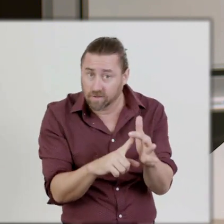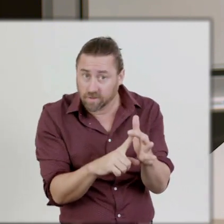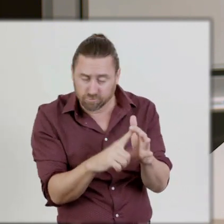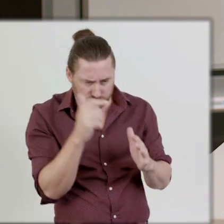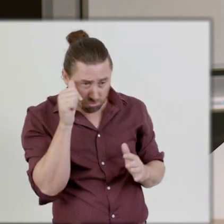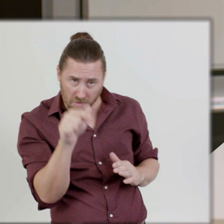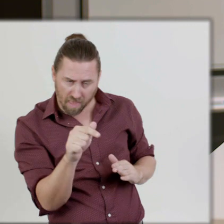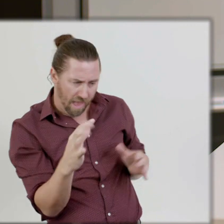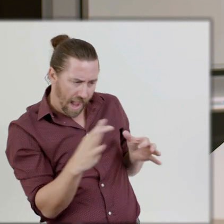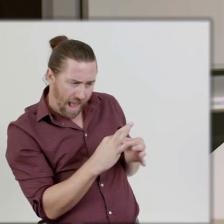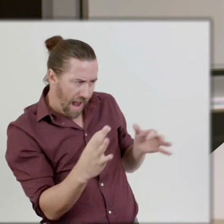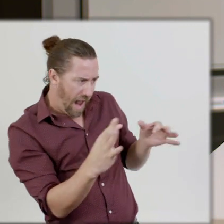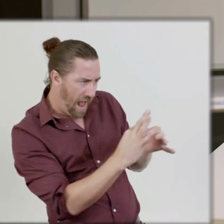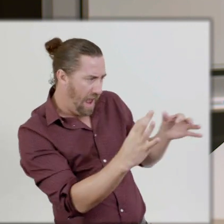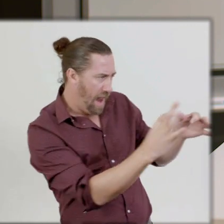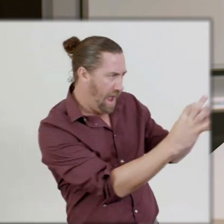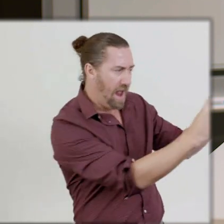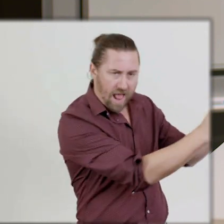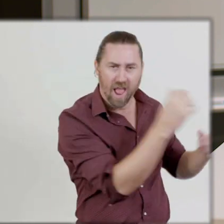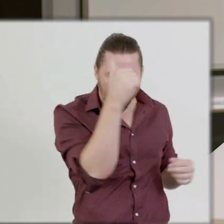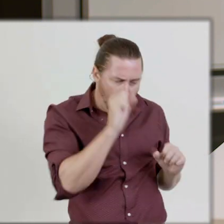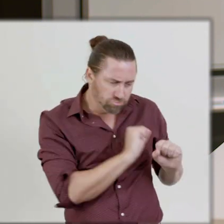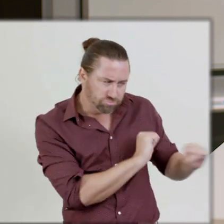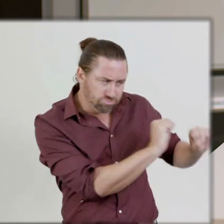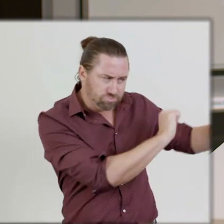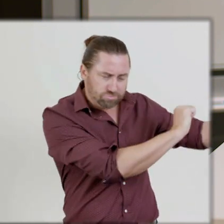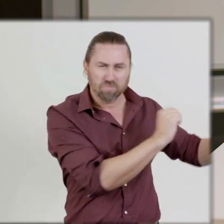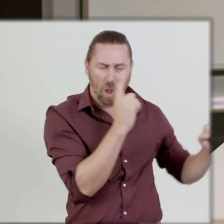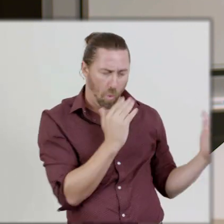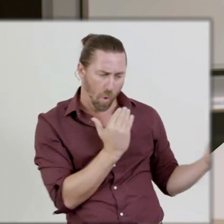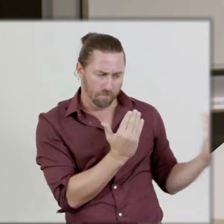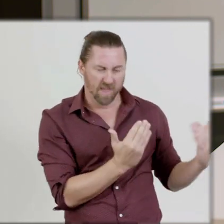If I allocate a fruit or vegetable to a planet, we will be able to compare these sizes.